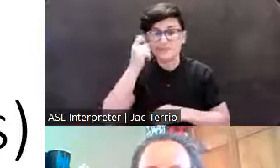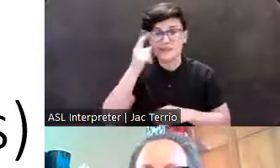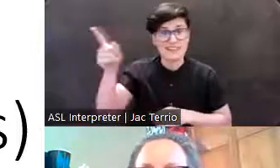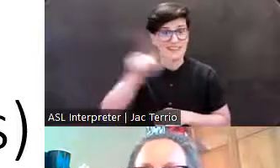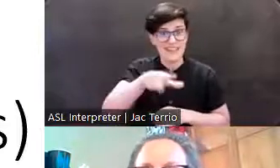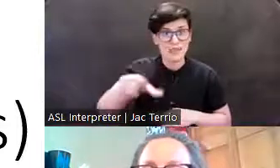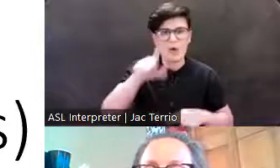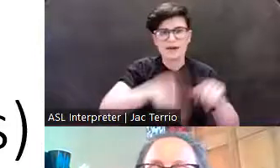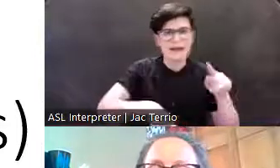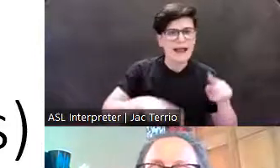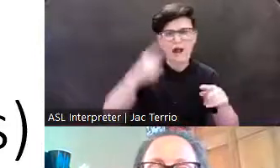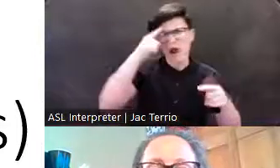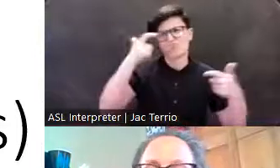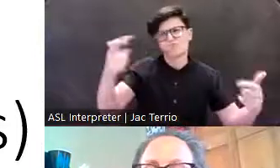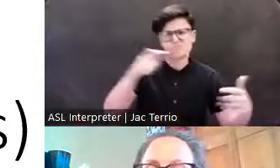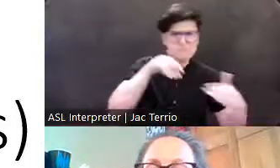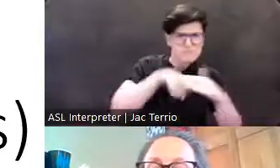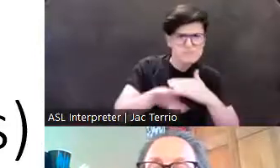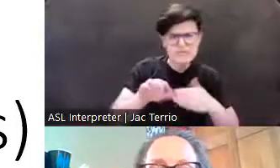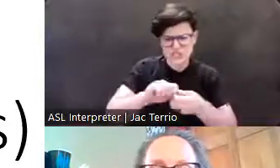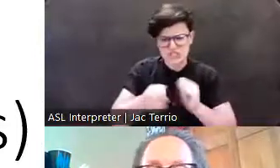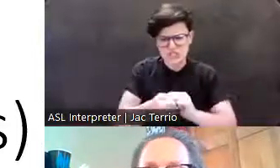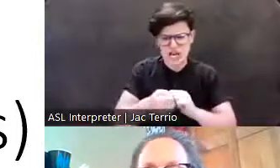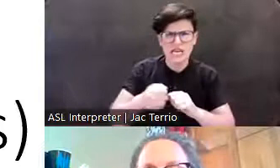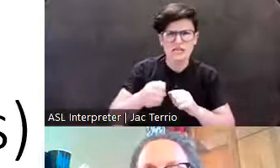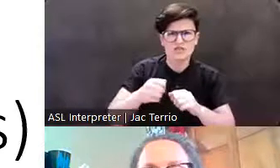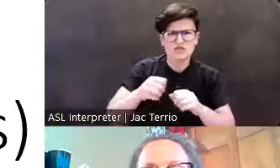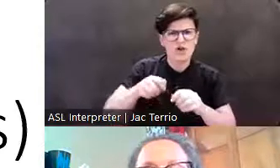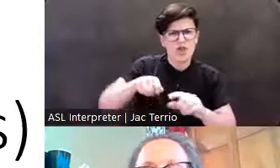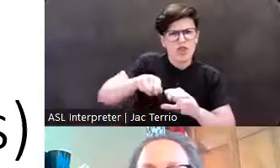And landlord cannot just kick you out.